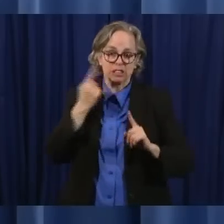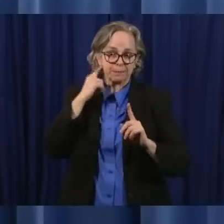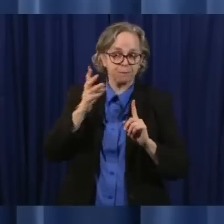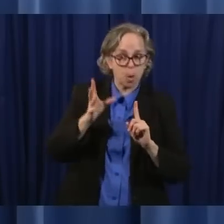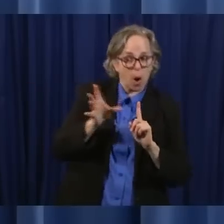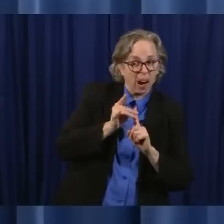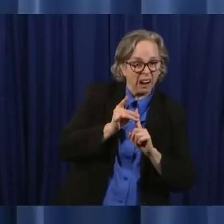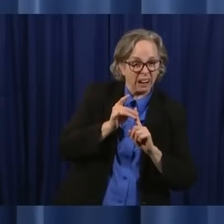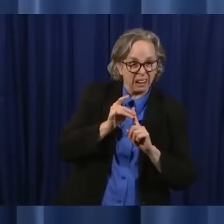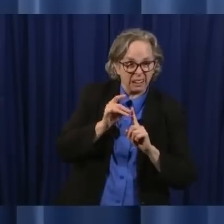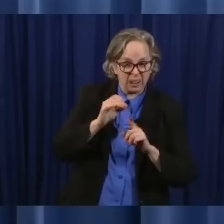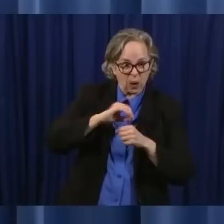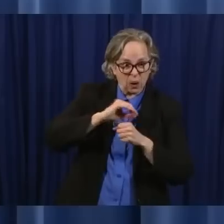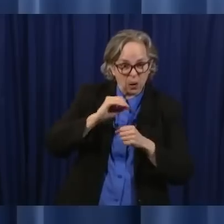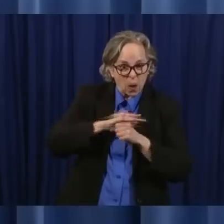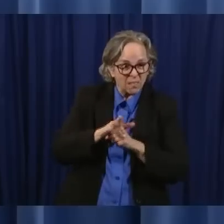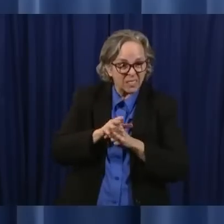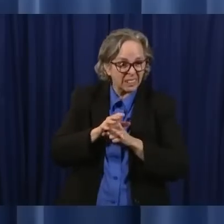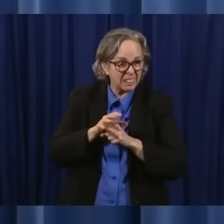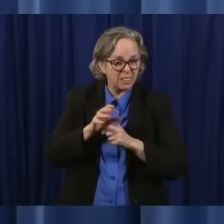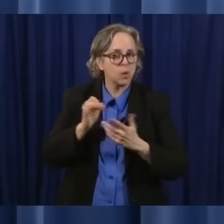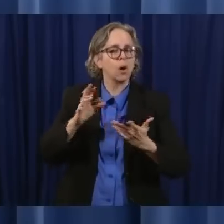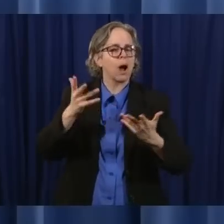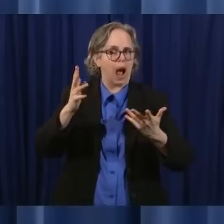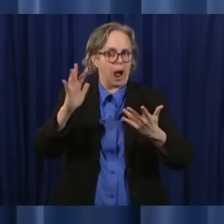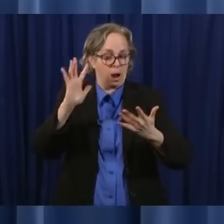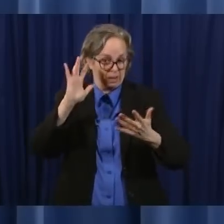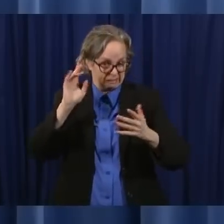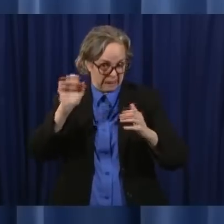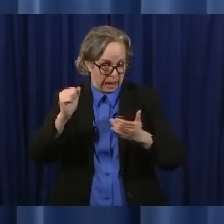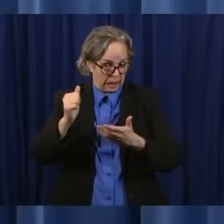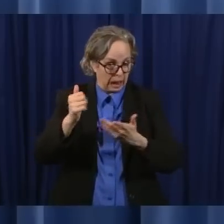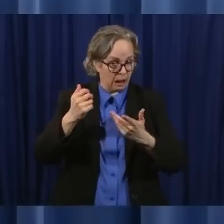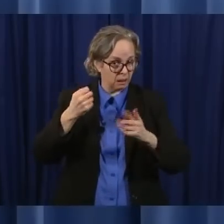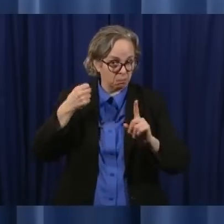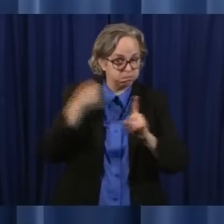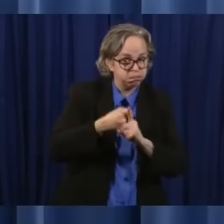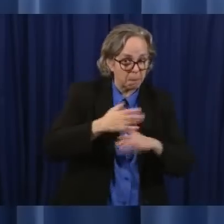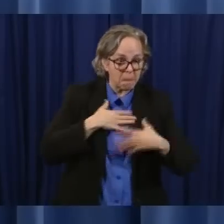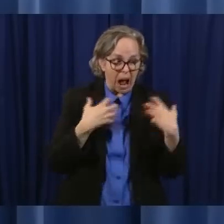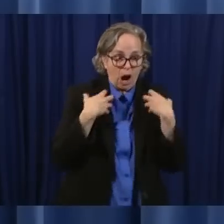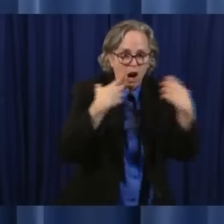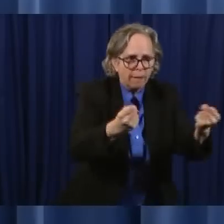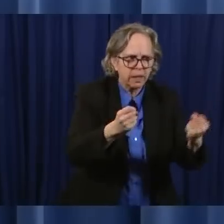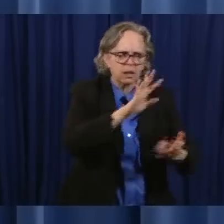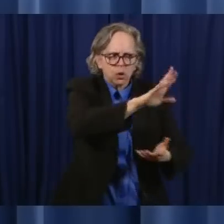WITH DIAGNOSTIC PROCEDURES. PATIENTS MUST BE INFORMED OF THE RISK OF COURSE OF CONTRACTING COVID-19. AND THAT IMPACTED DURING THE